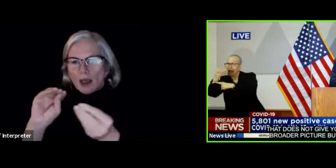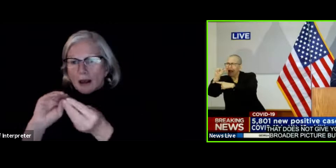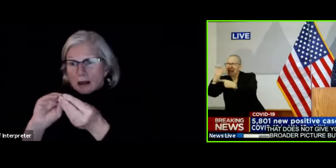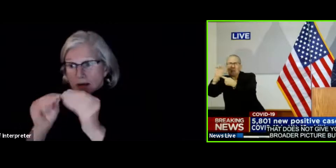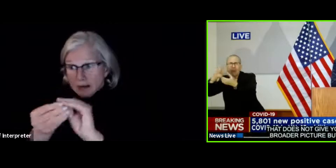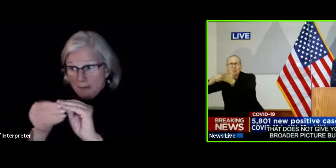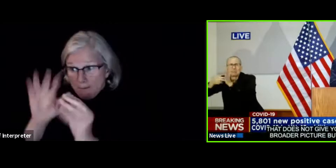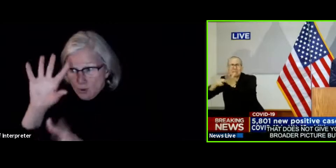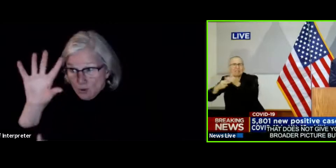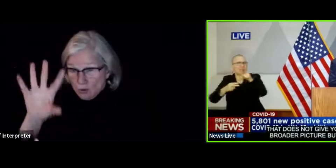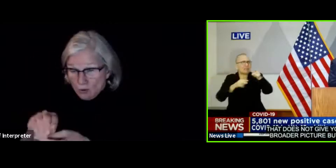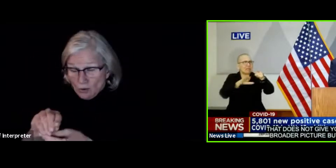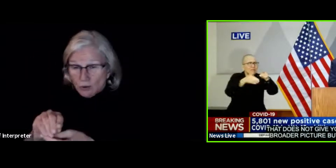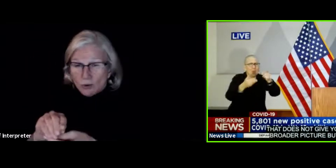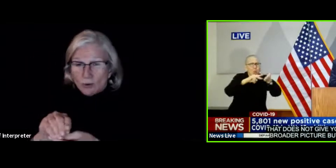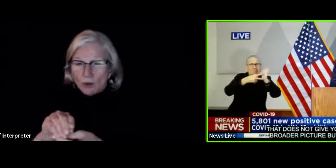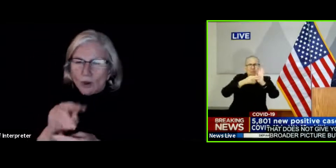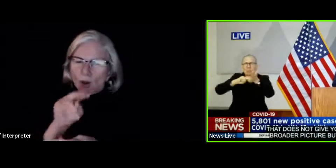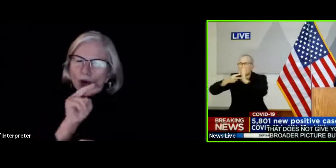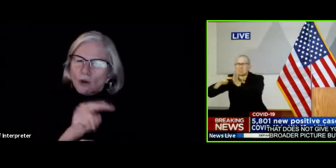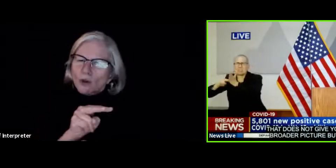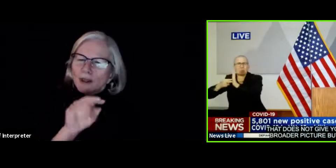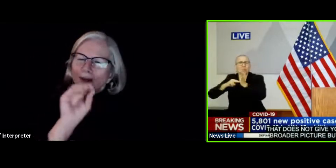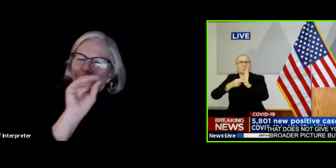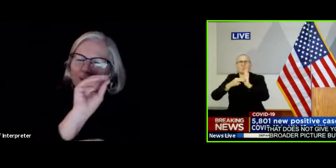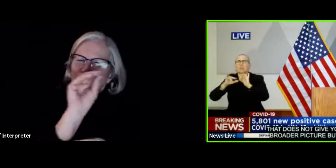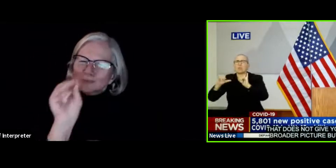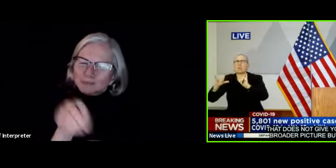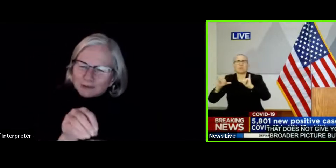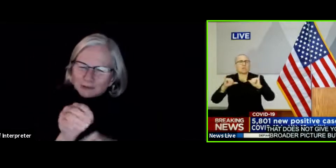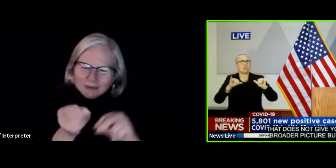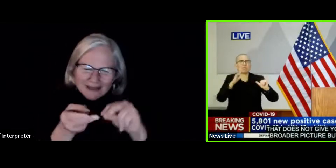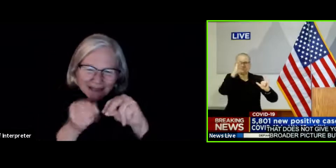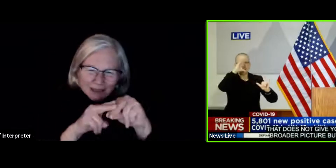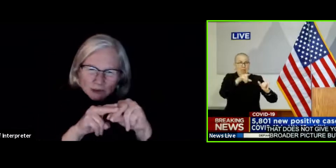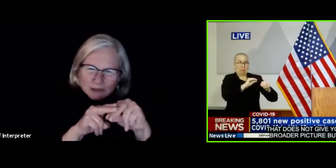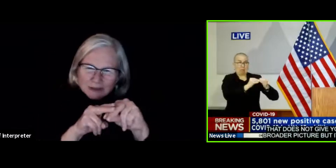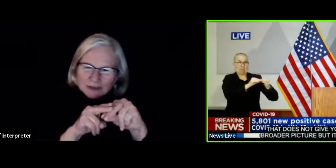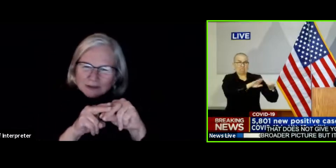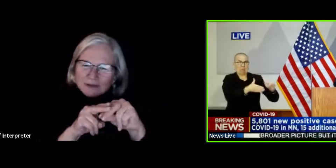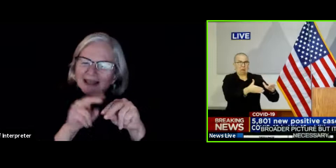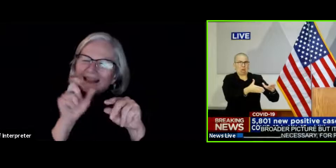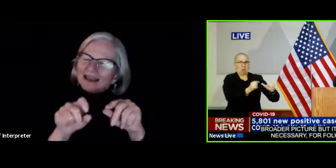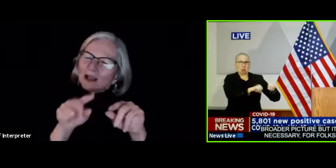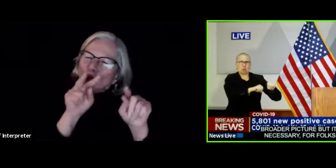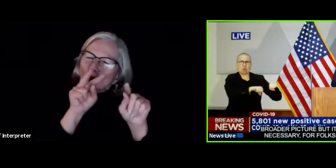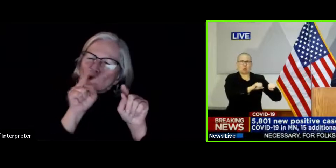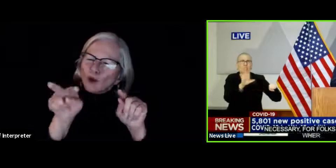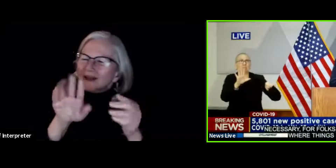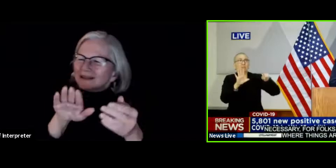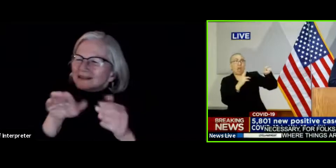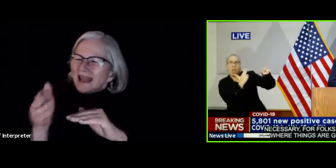BEING THE MOST OBVIOUS BUT HOSPITALIZATIONS BEING UP. SO WHAT WE'RE LOOKING FOR IS WHAT HAPPENS, AGAIN, WITH THAT